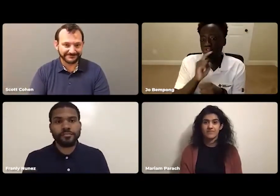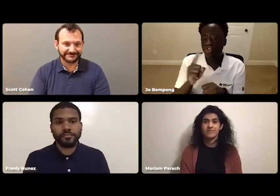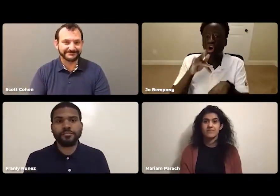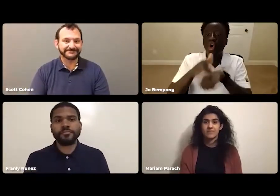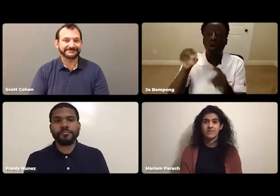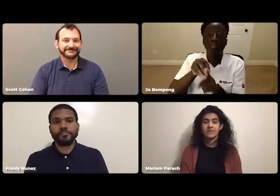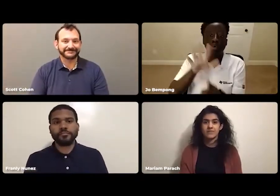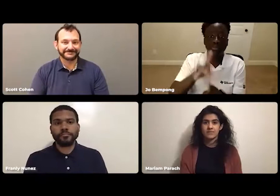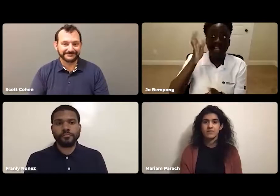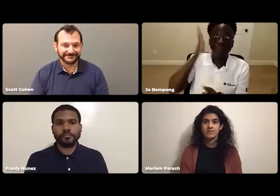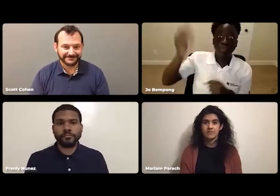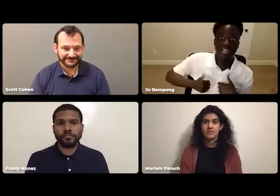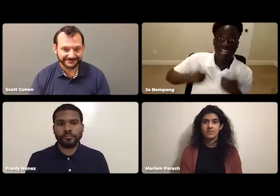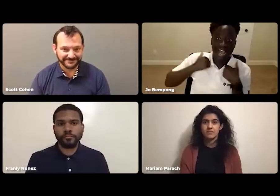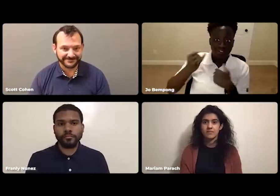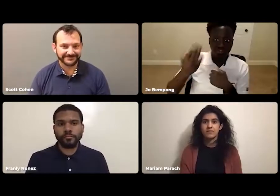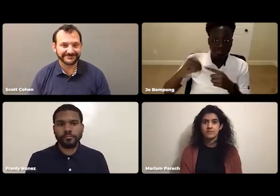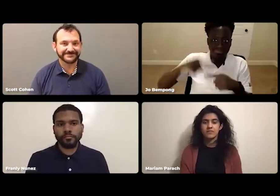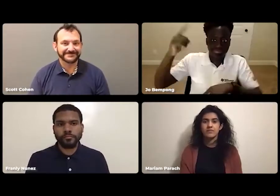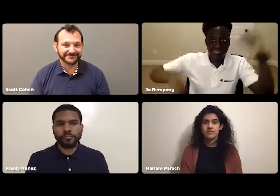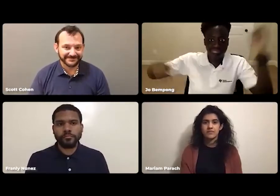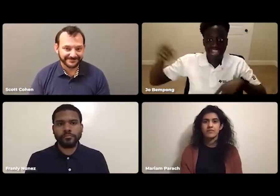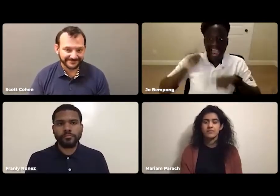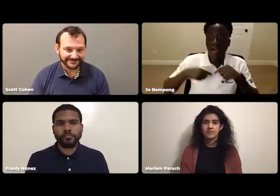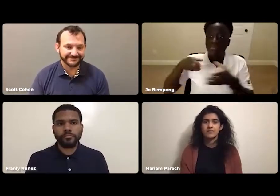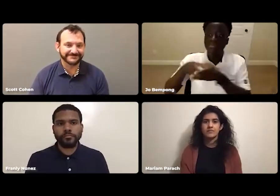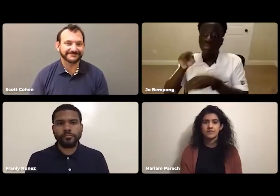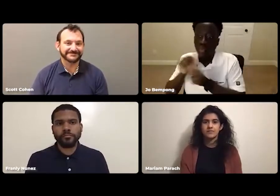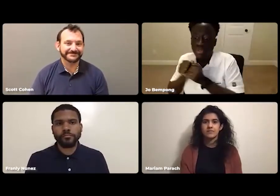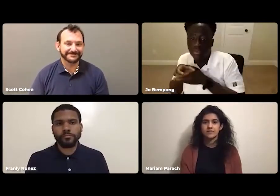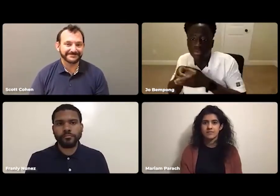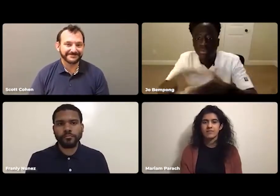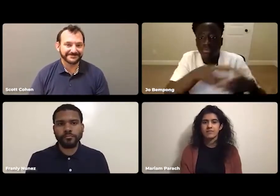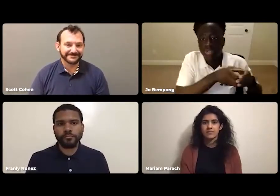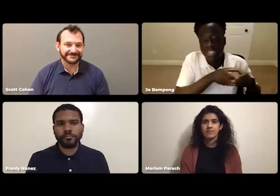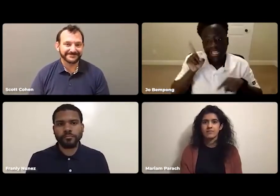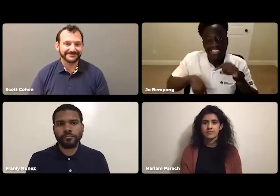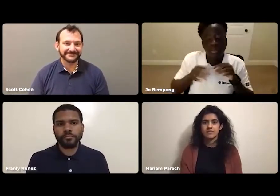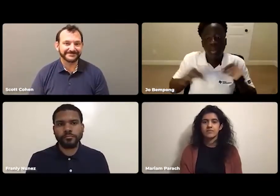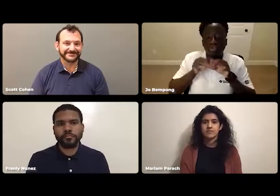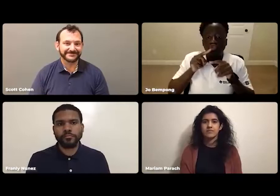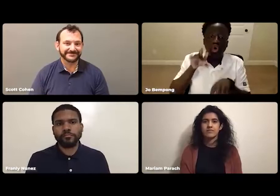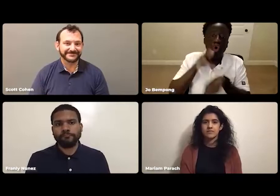You have to diversify them. In life, you'll work with diverse groups of people.